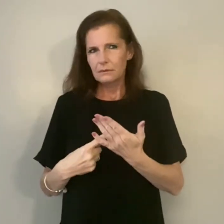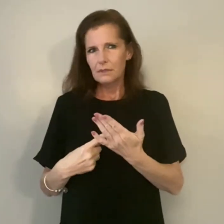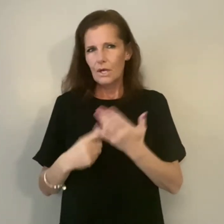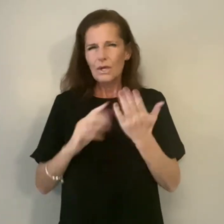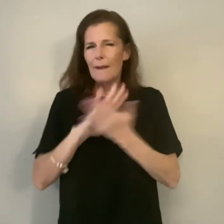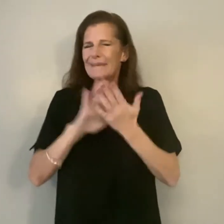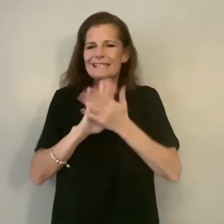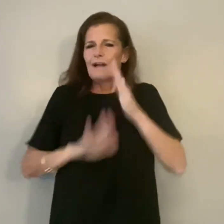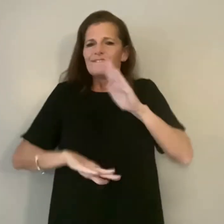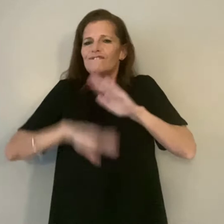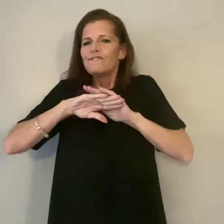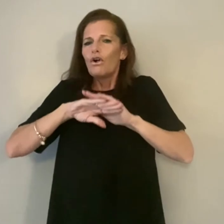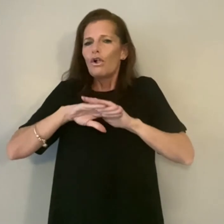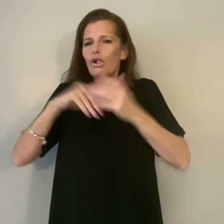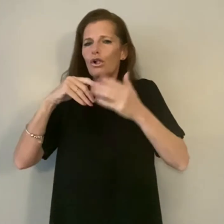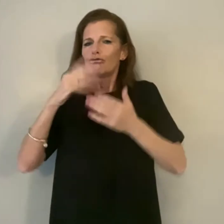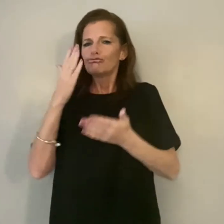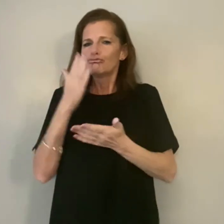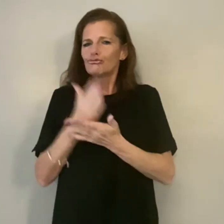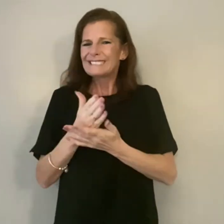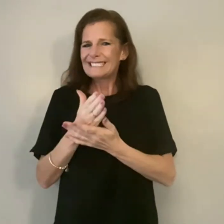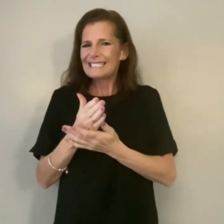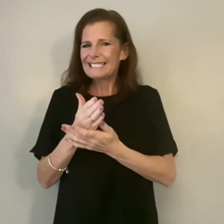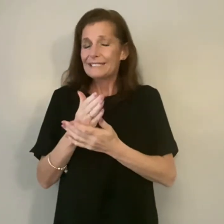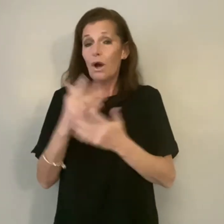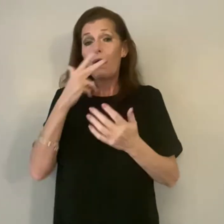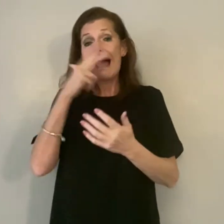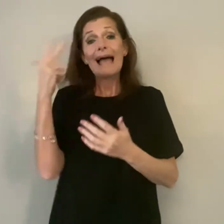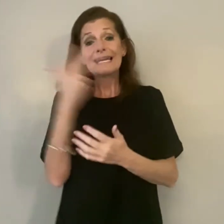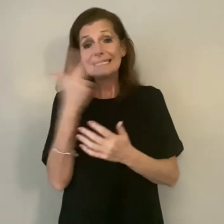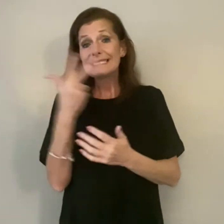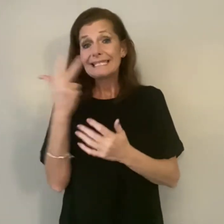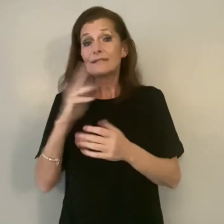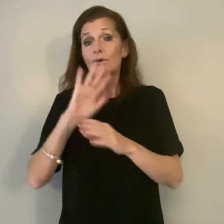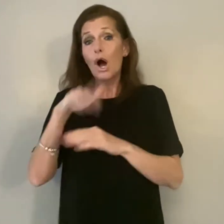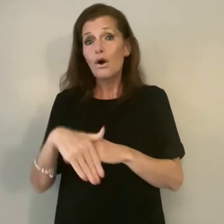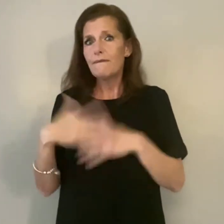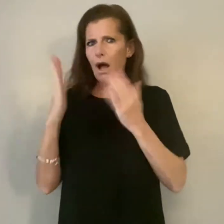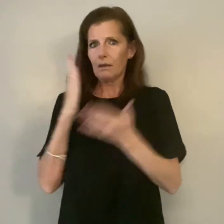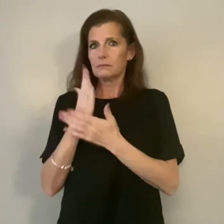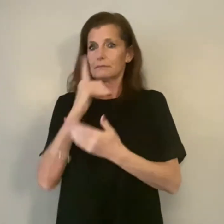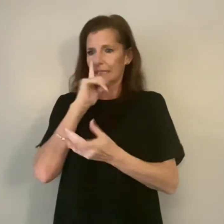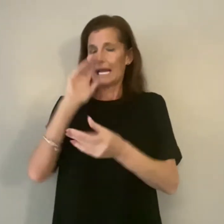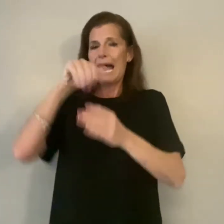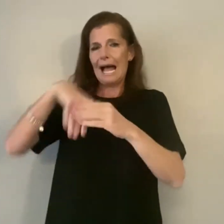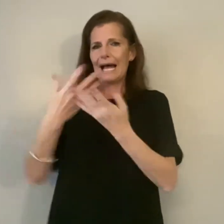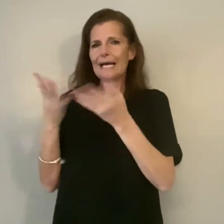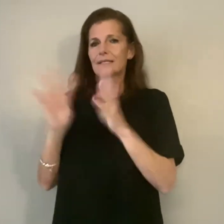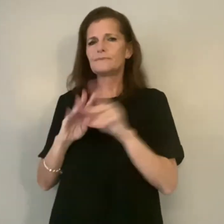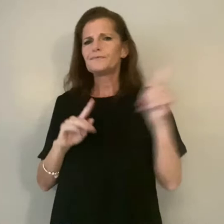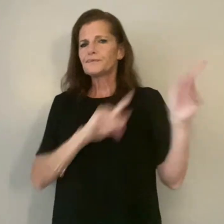So it's not quite the role of a trustee at that point. So I'd encourage anyone who's 18 and over to consider joining the board.